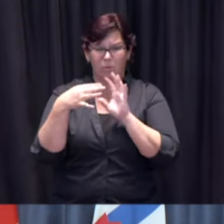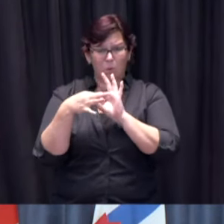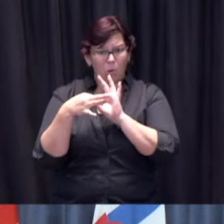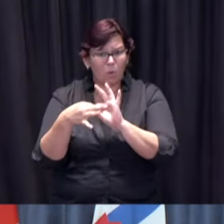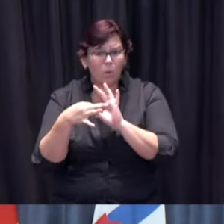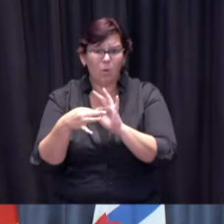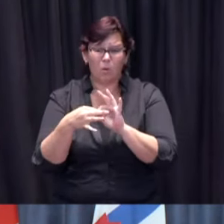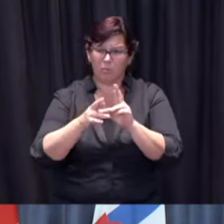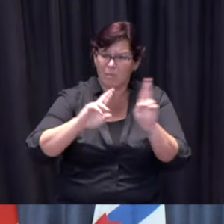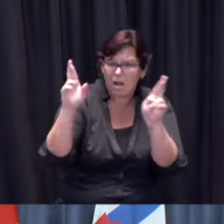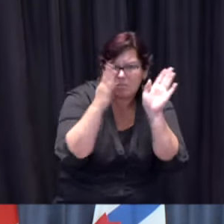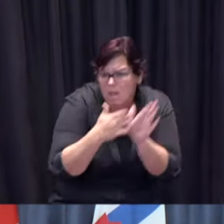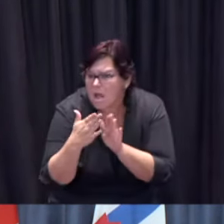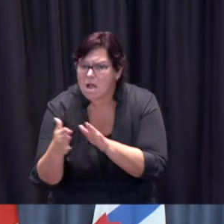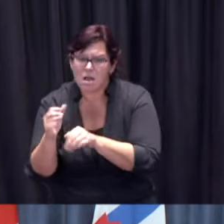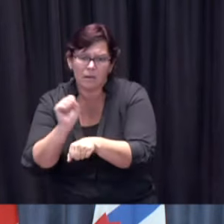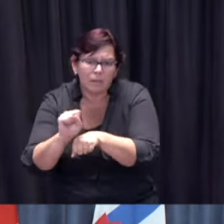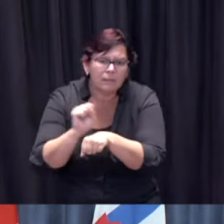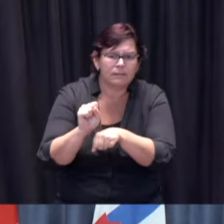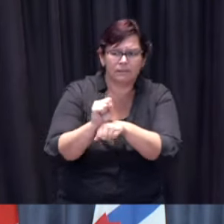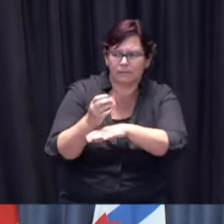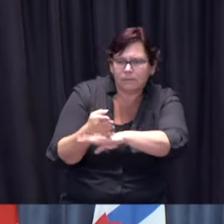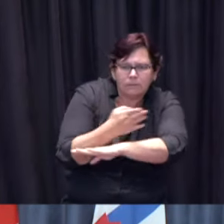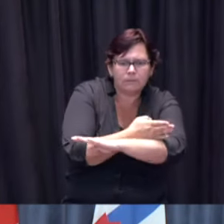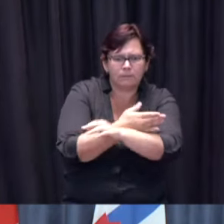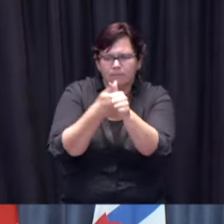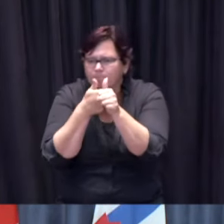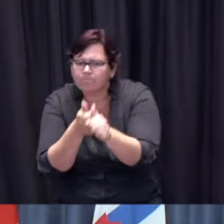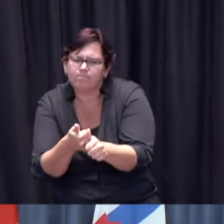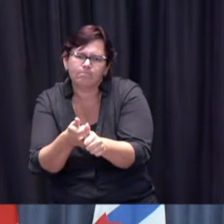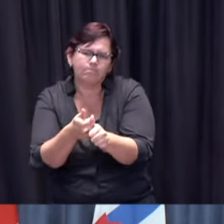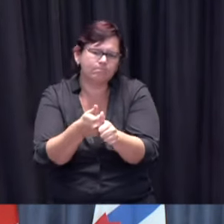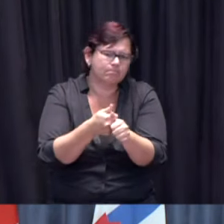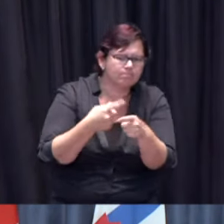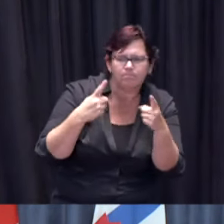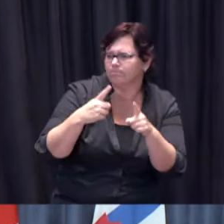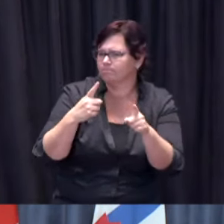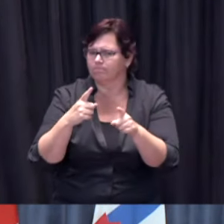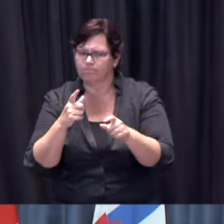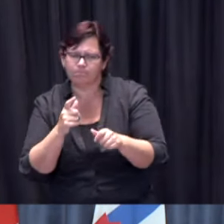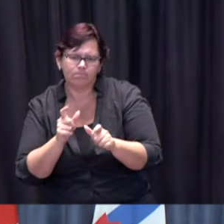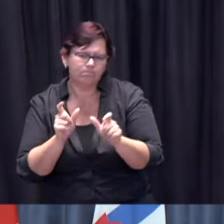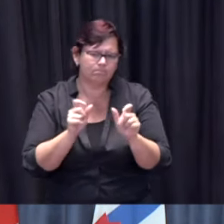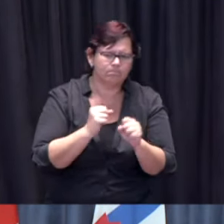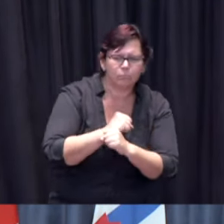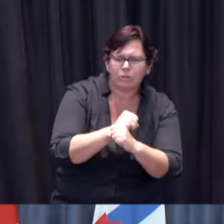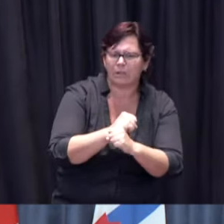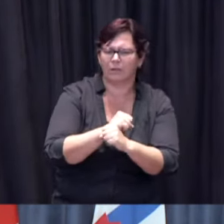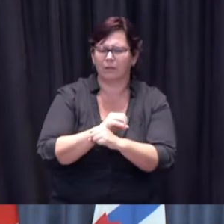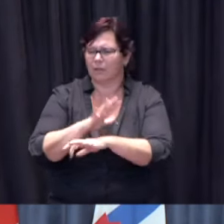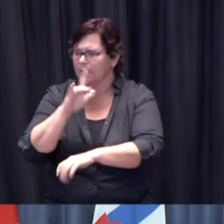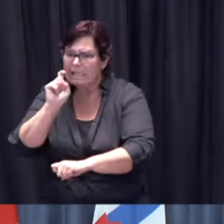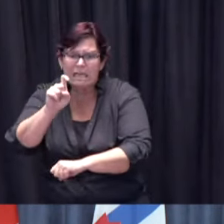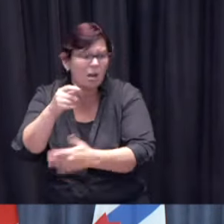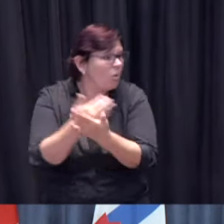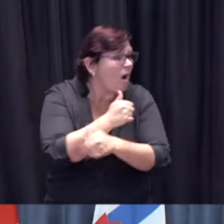the energy in which people are prepared to implement new measures to ensure that customers are protected